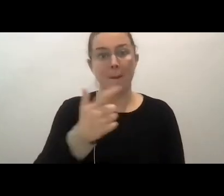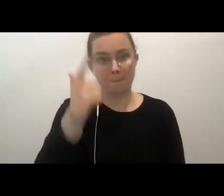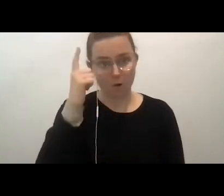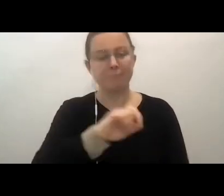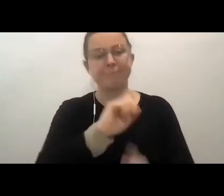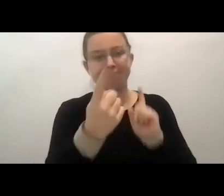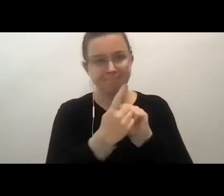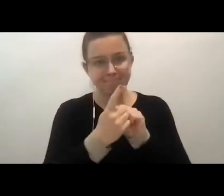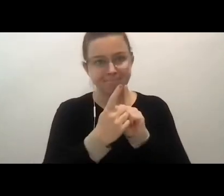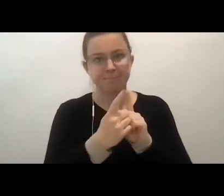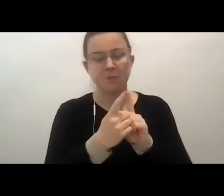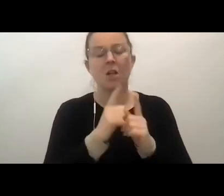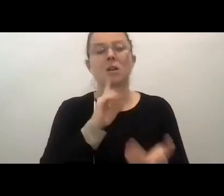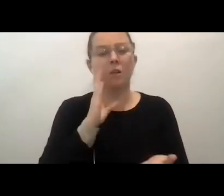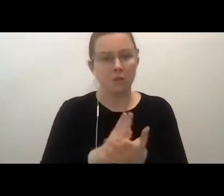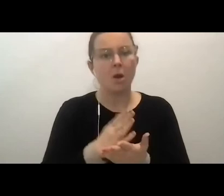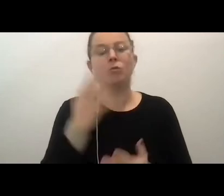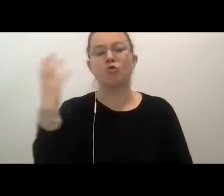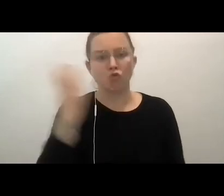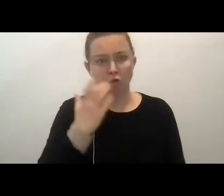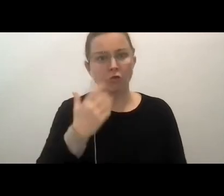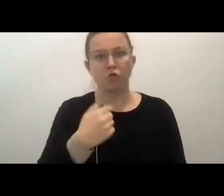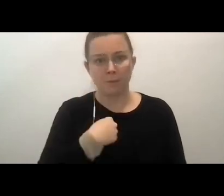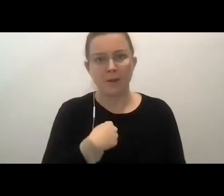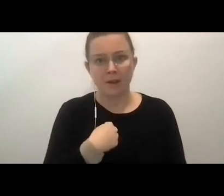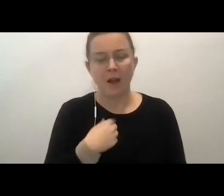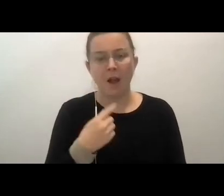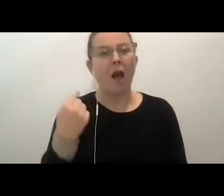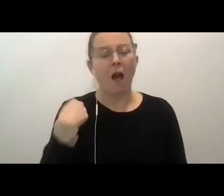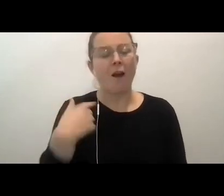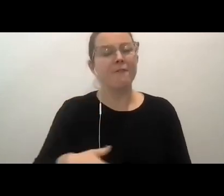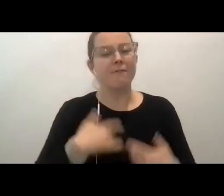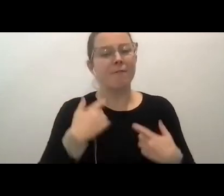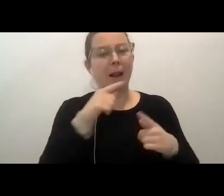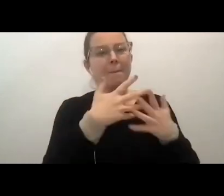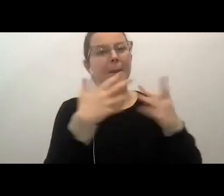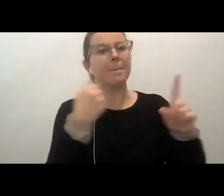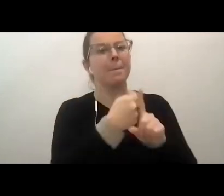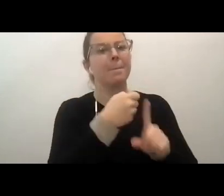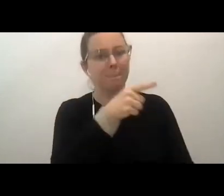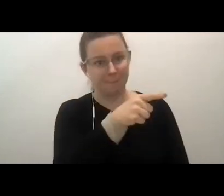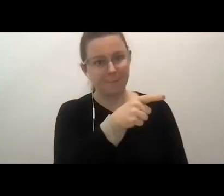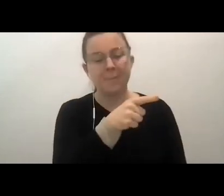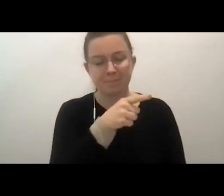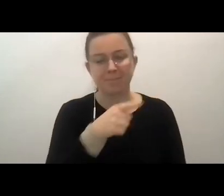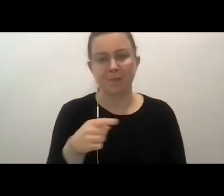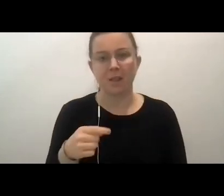to me very sincerely after. I think it was a big realization for him. I think that a lot